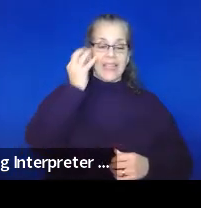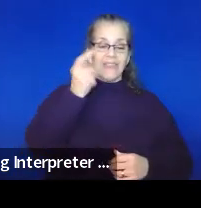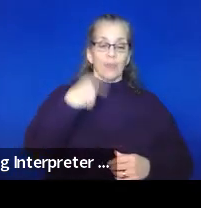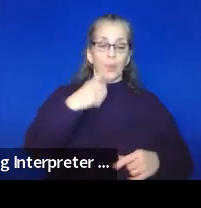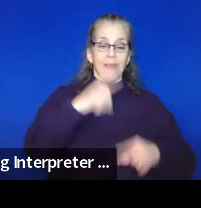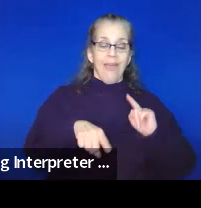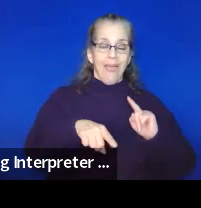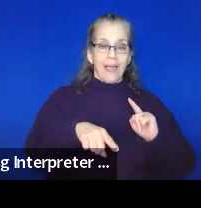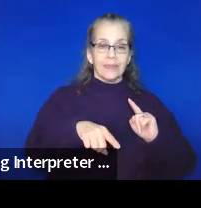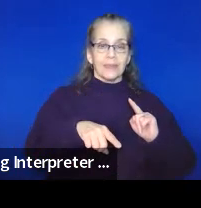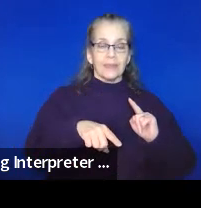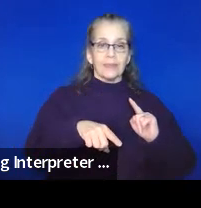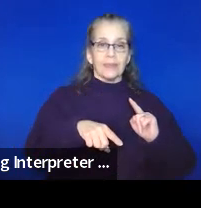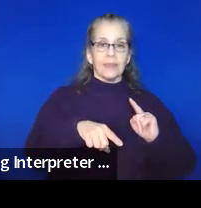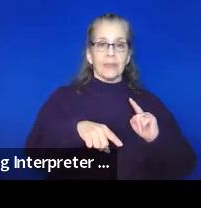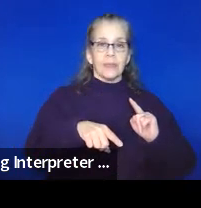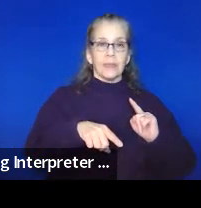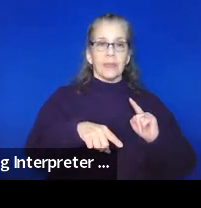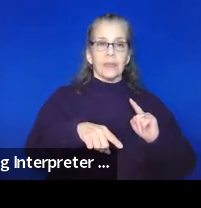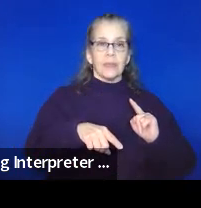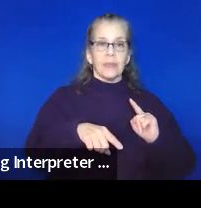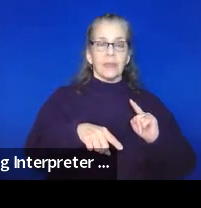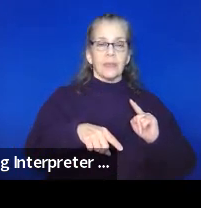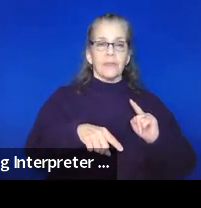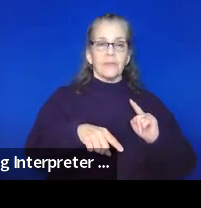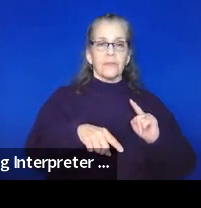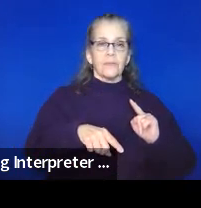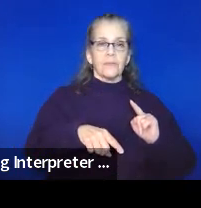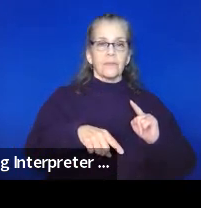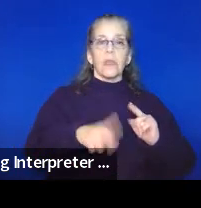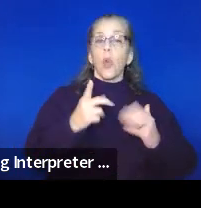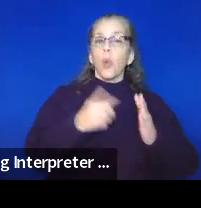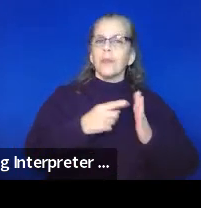I really appreciate that you are talking slower for me. It helped a lot so that I could process